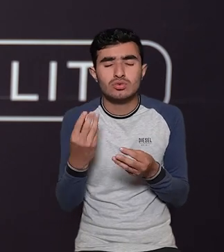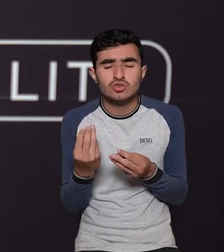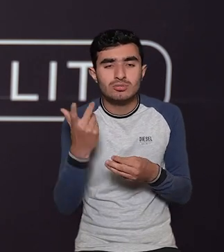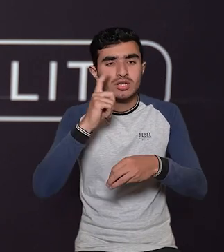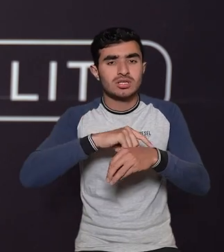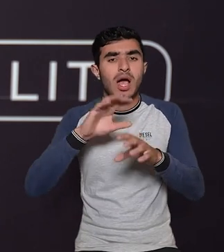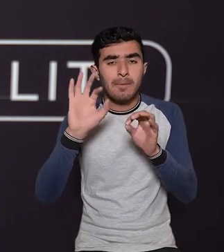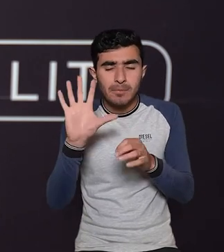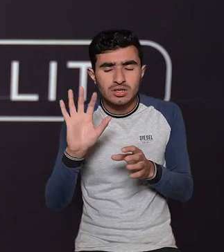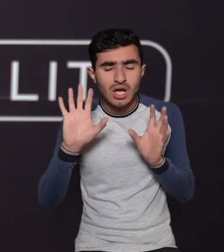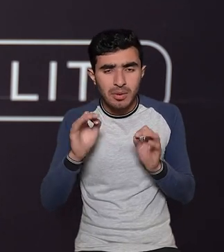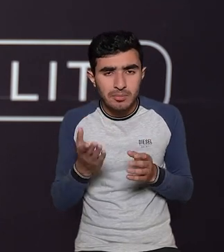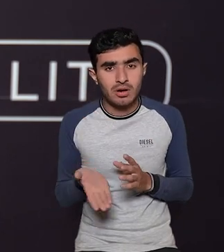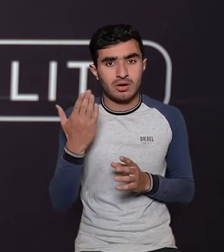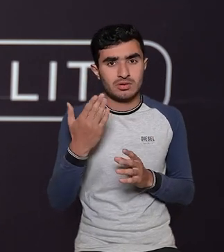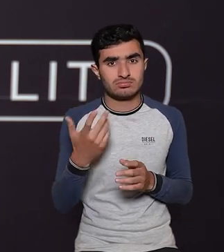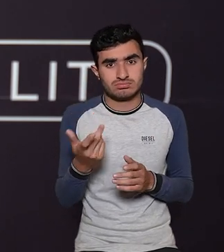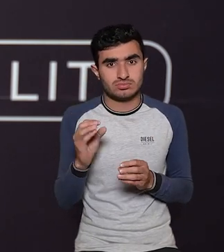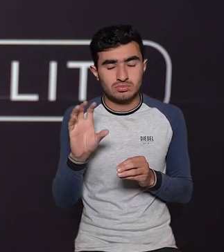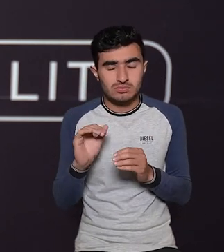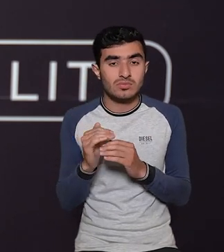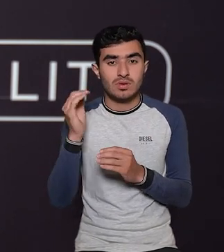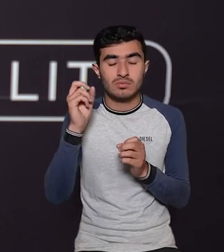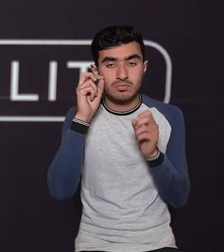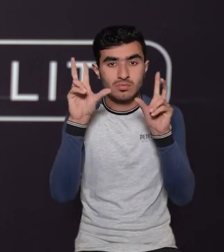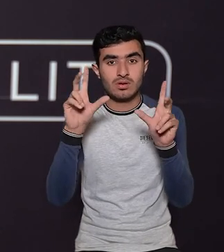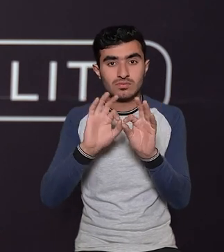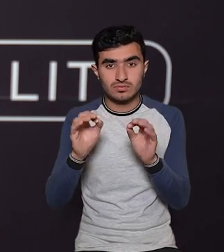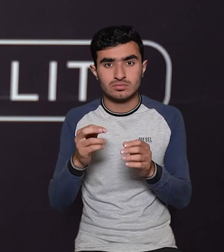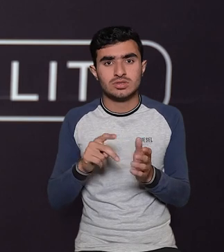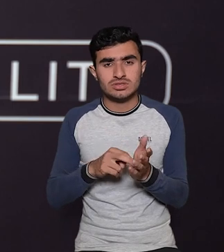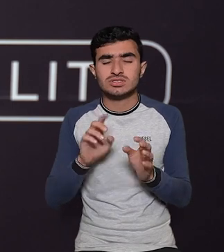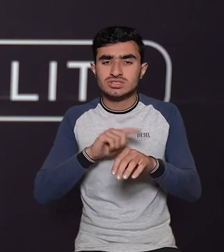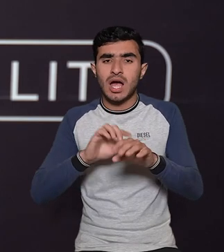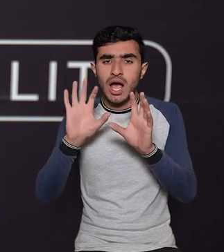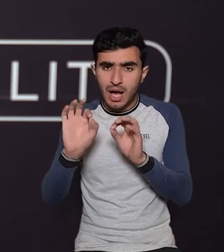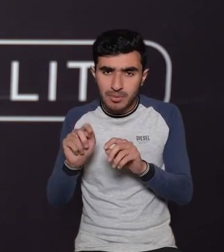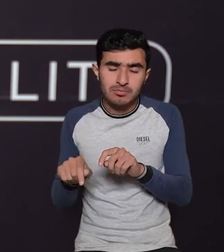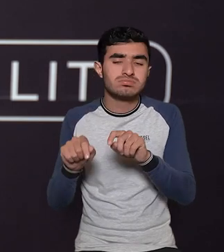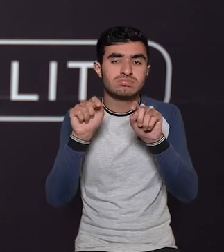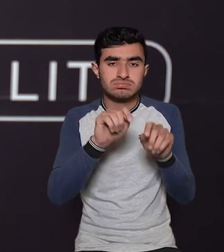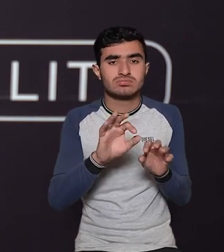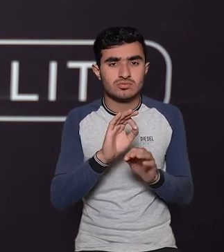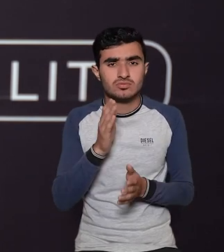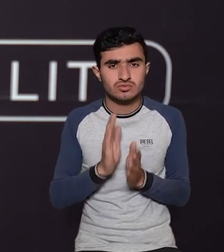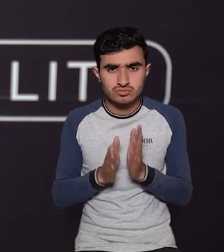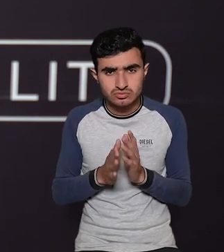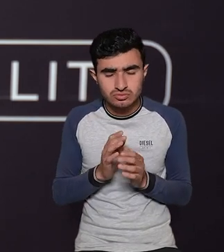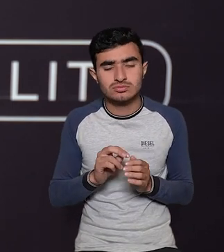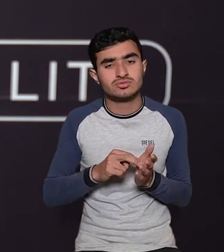and I also had to show up there, and I also didn't have to miss my class.